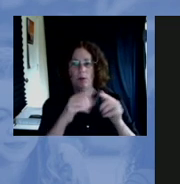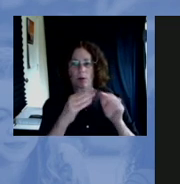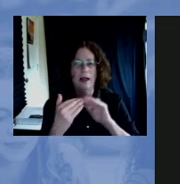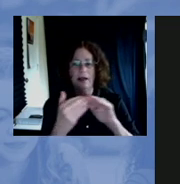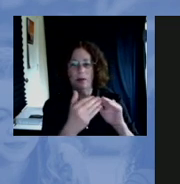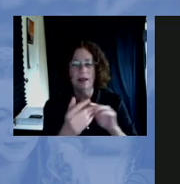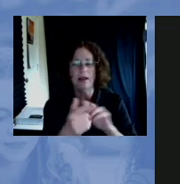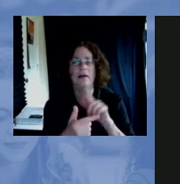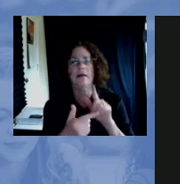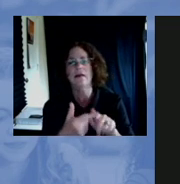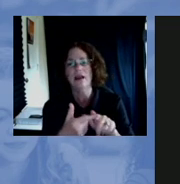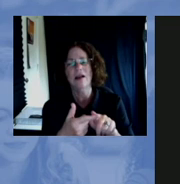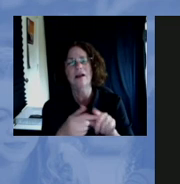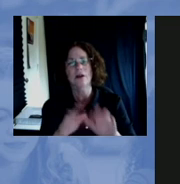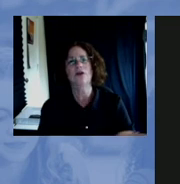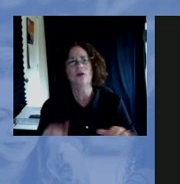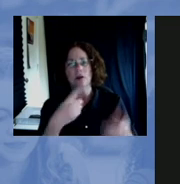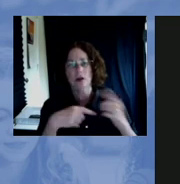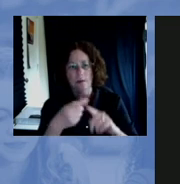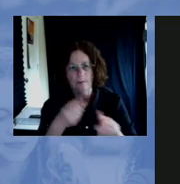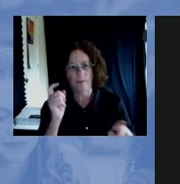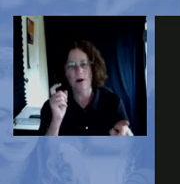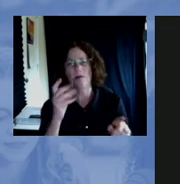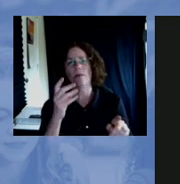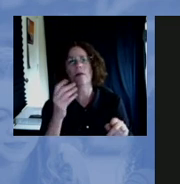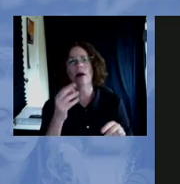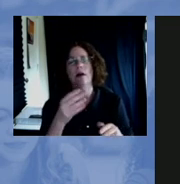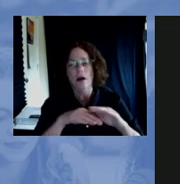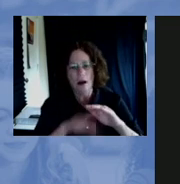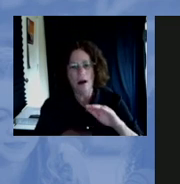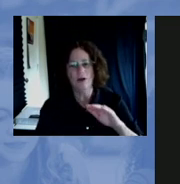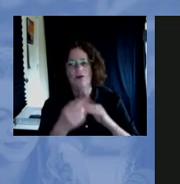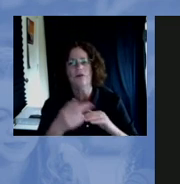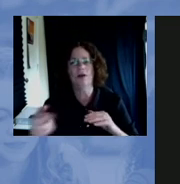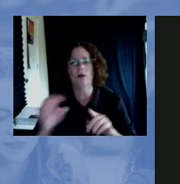THESE CHILDREN COME FROM UNDERRESOURCED ENVIRONMENTS PRIOR TO THEIR VERY FIRST DAY IN SCHOOL IN